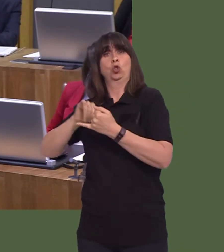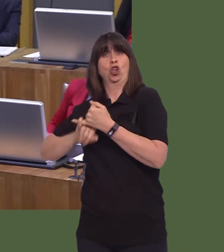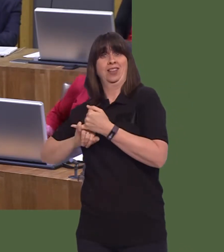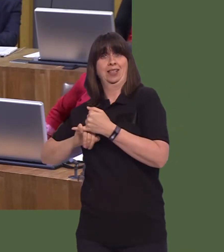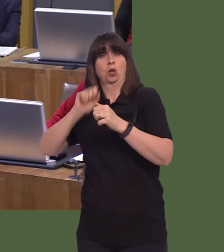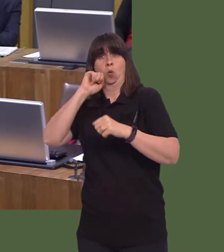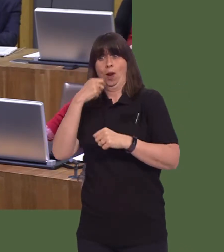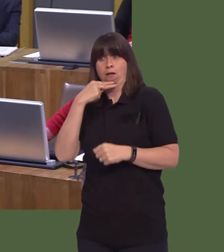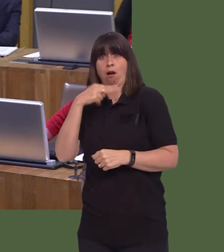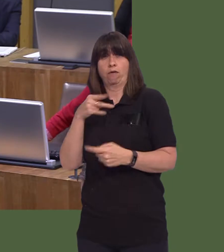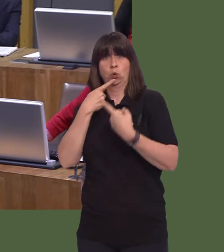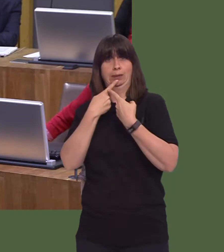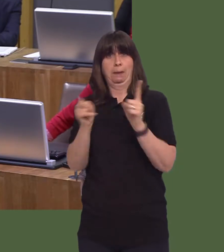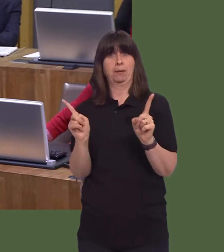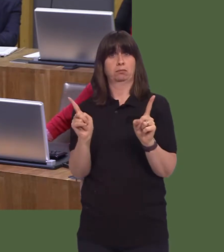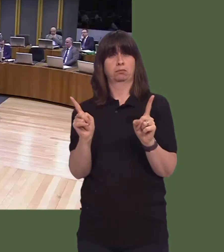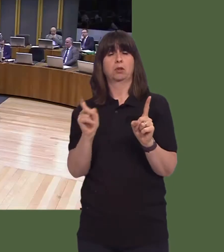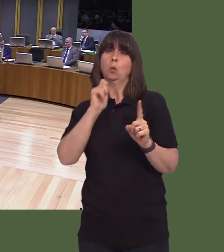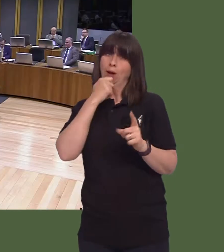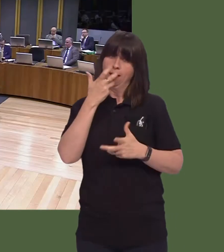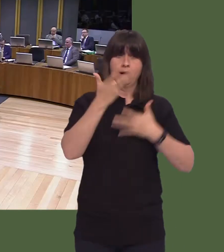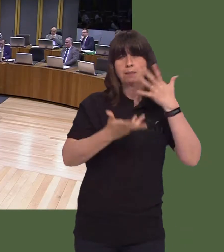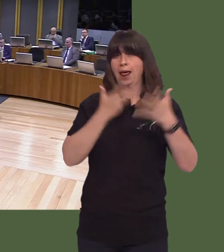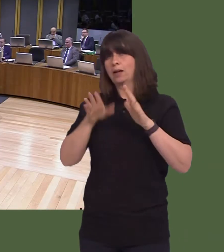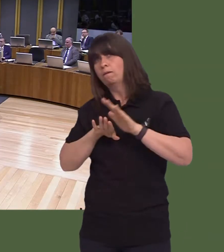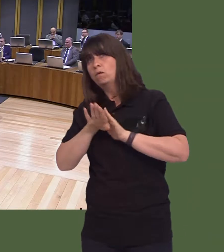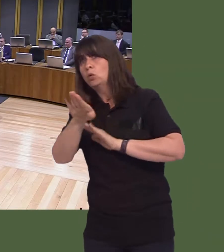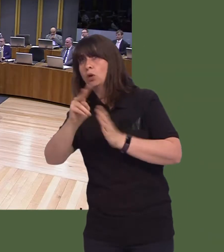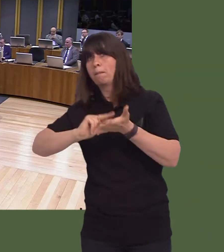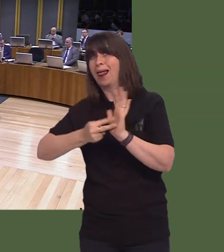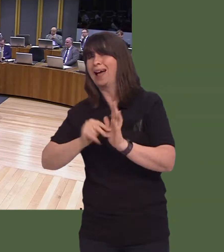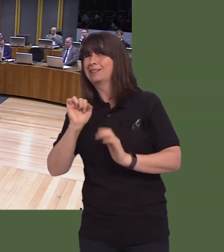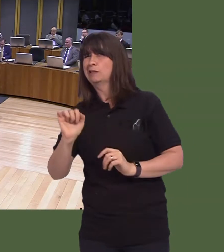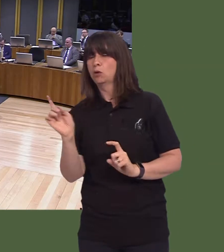on this afternoon, explaining to Members what the future plans are, but it is important,